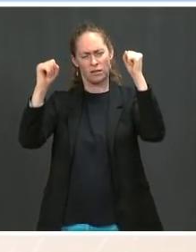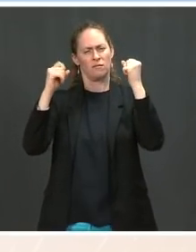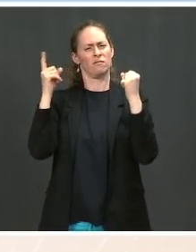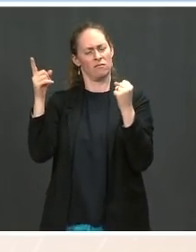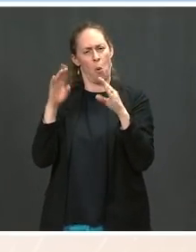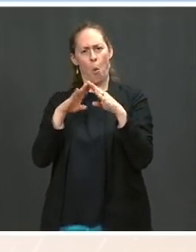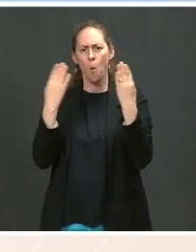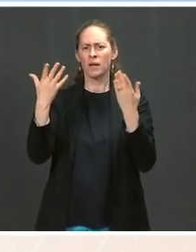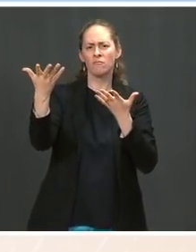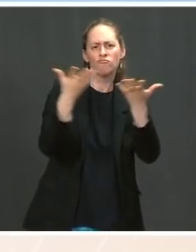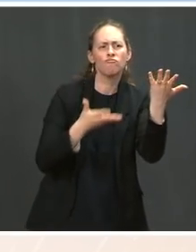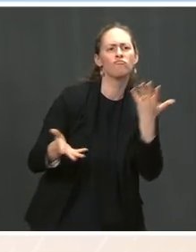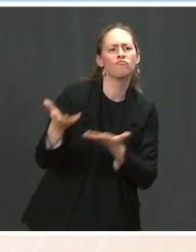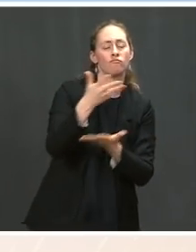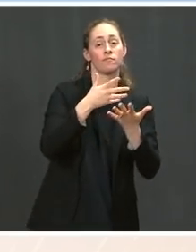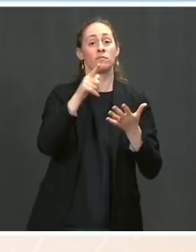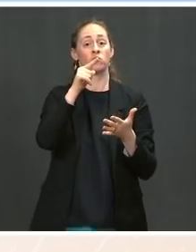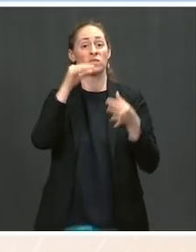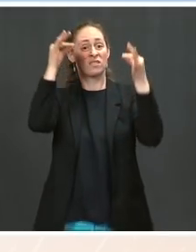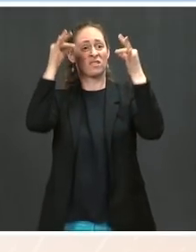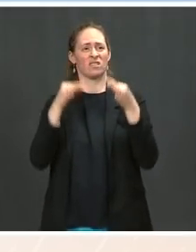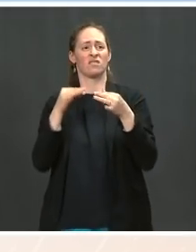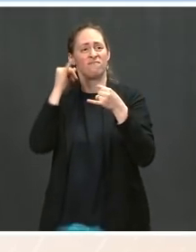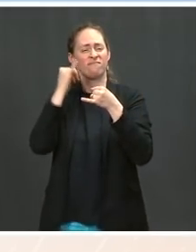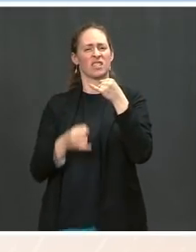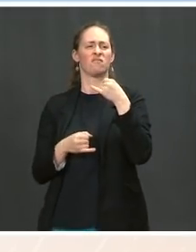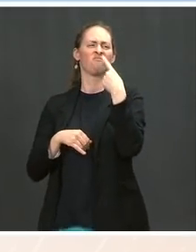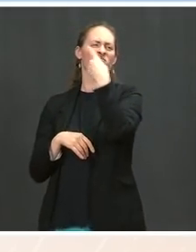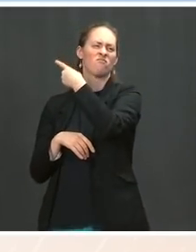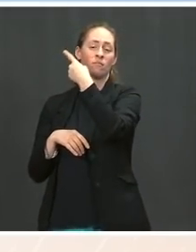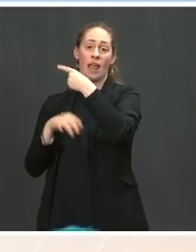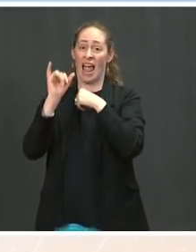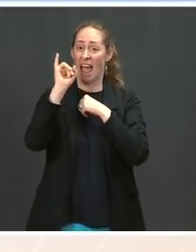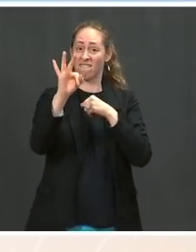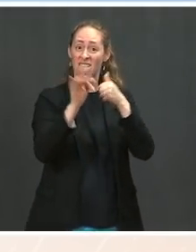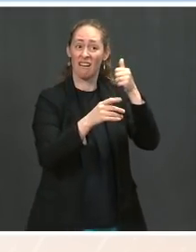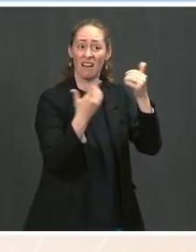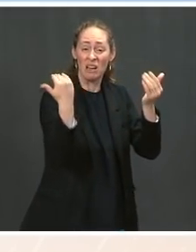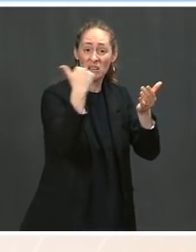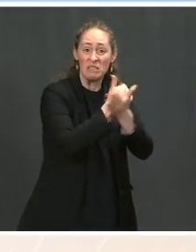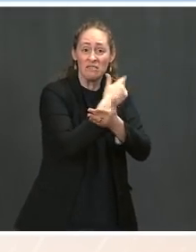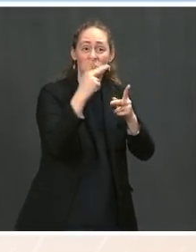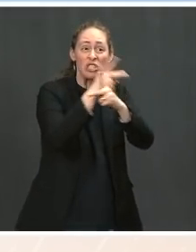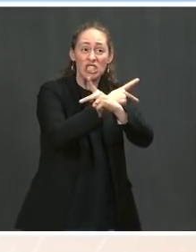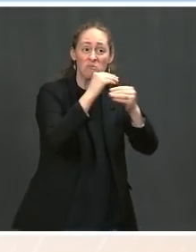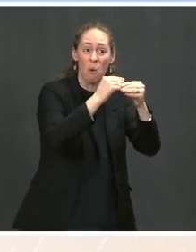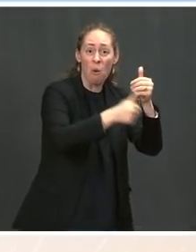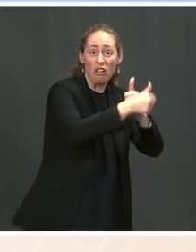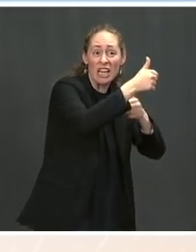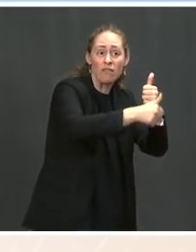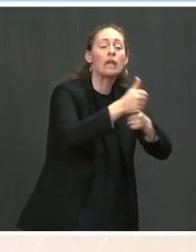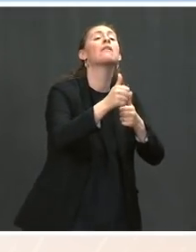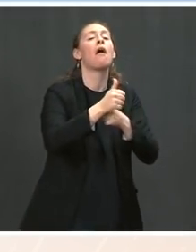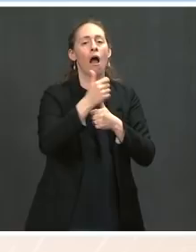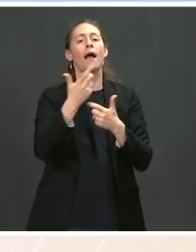that because the terrorist threat has evolved; because we have done exactly what we said we would do when we went to Afghanistan to deliver justice